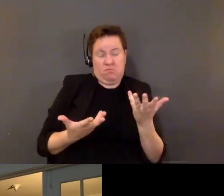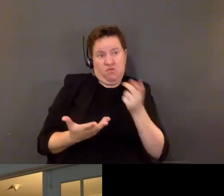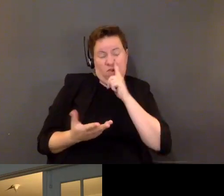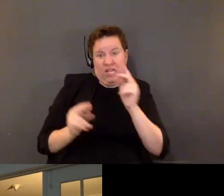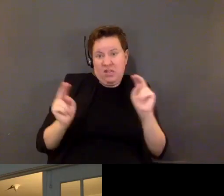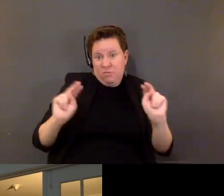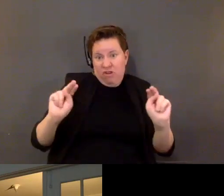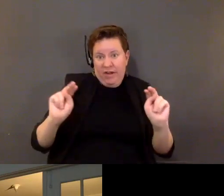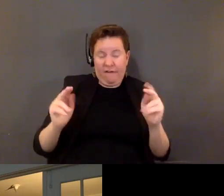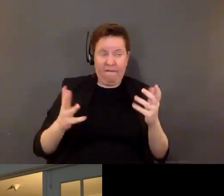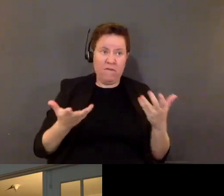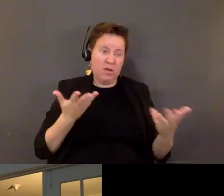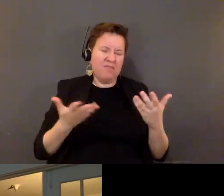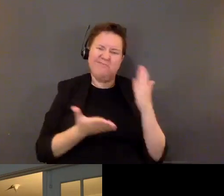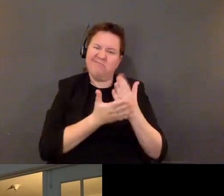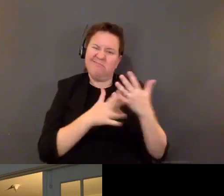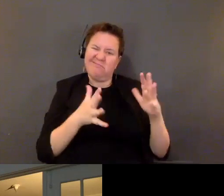which stopped as soon as i reached the middle of the case